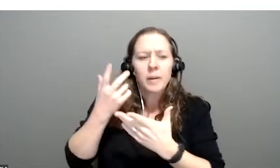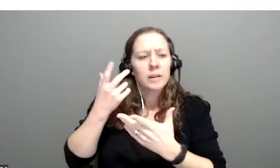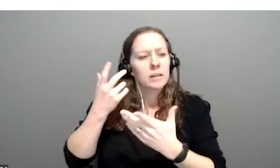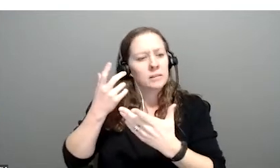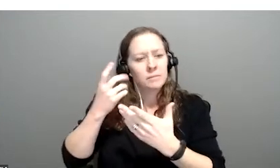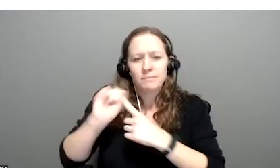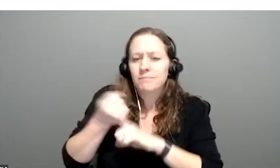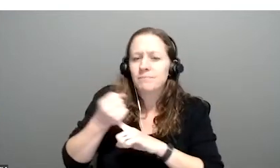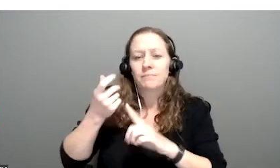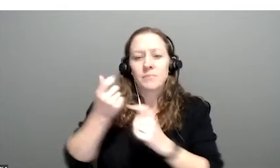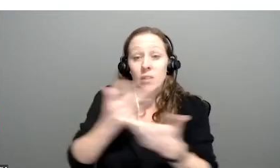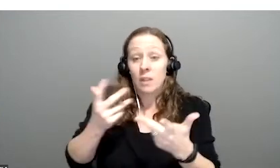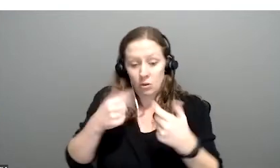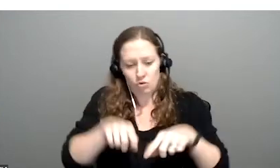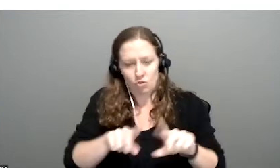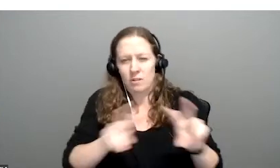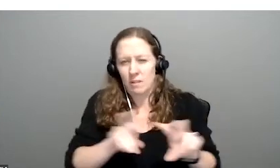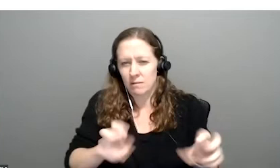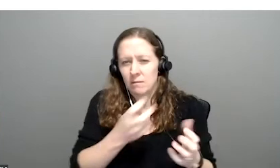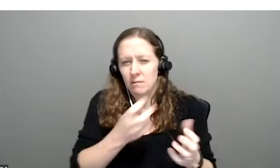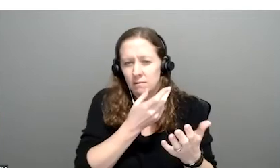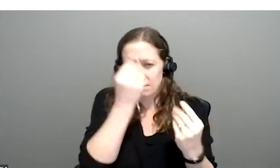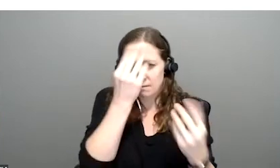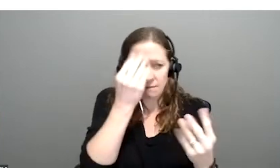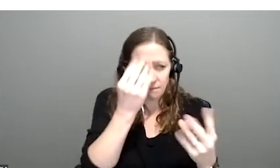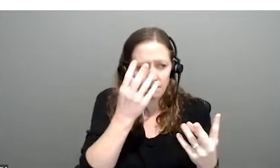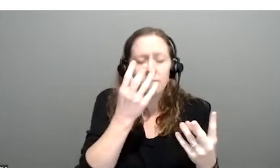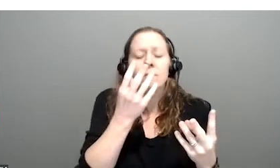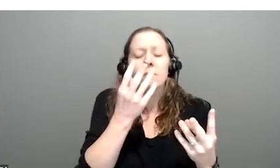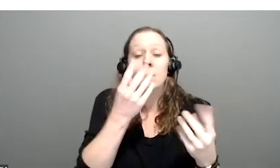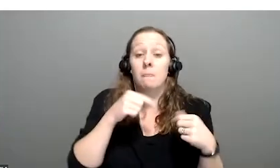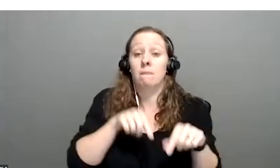the data in the development, implementation and evaluation processes of our programs.